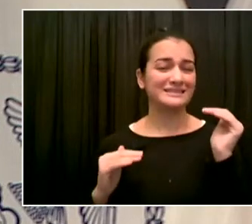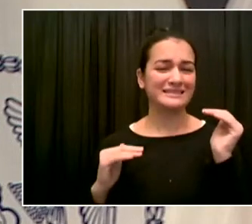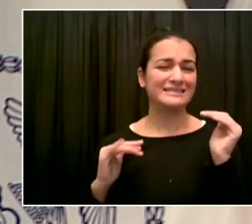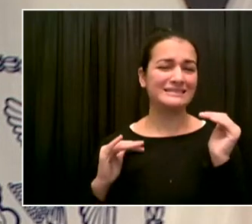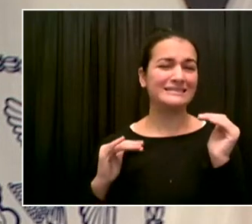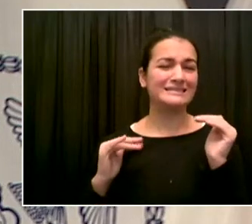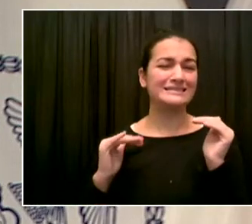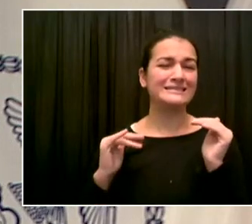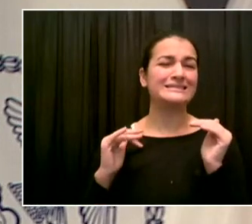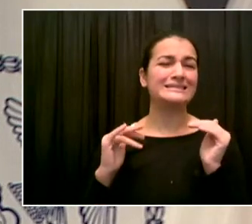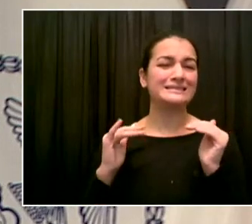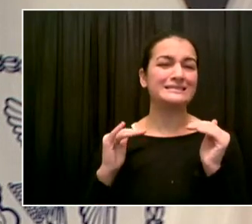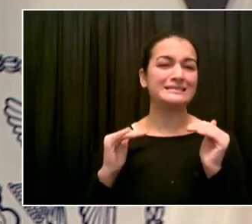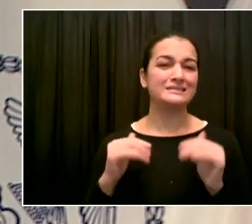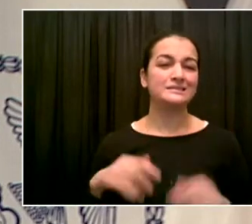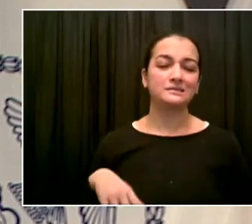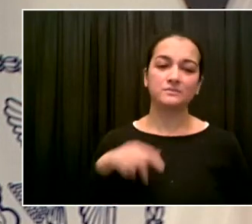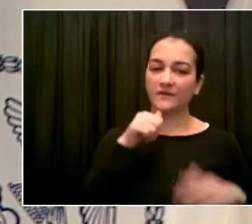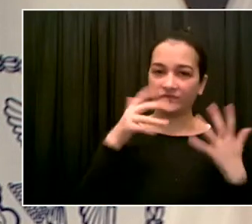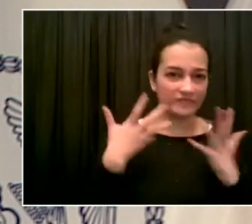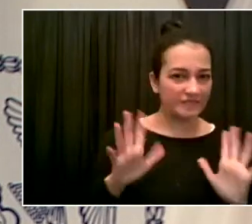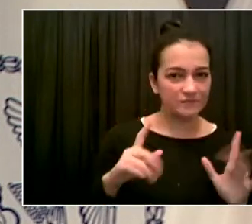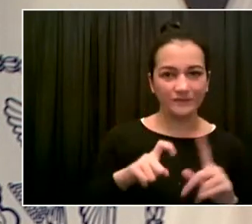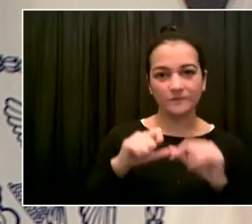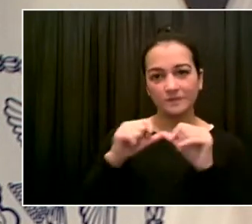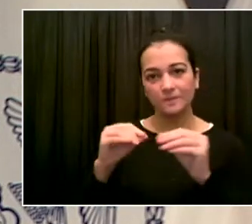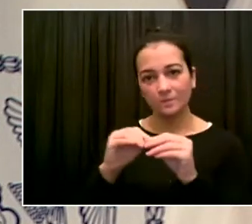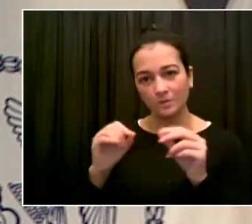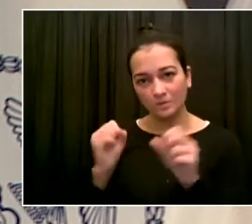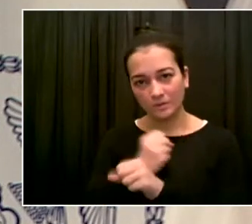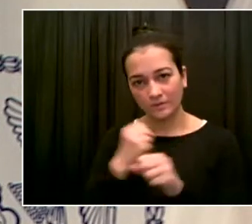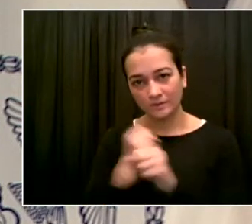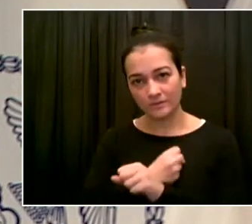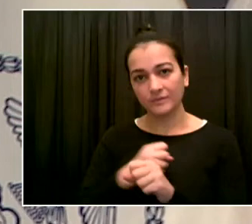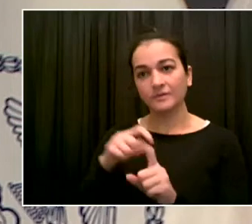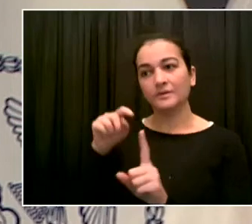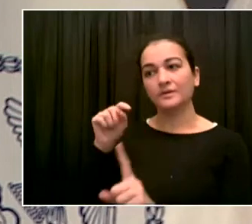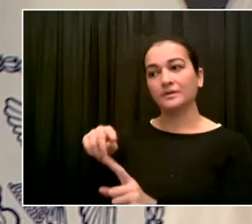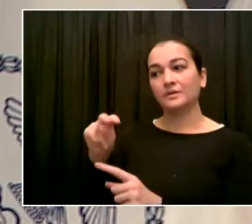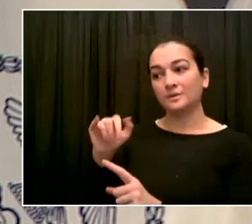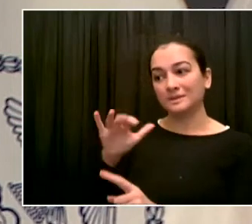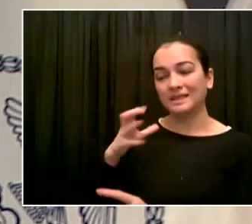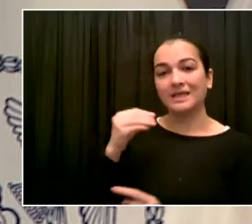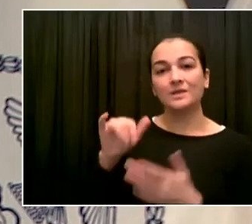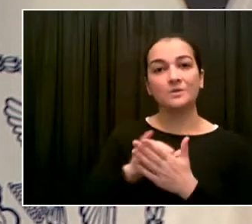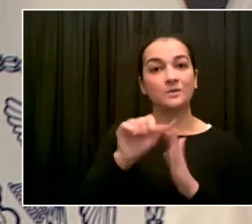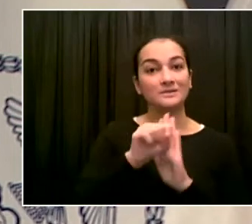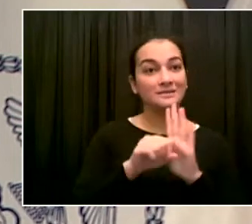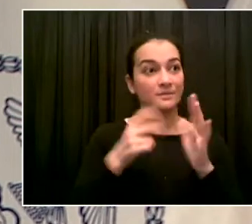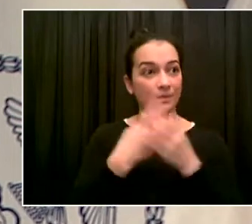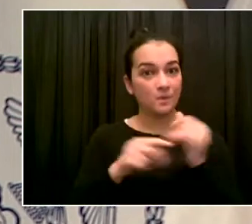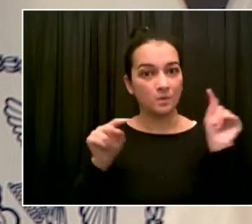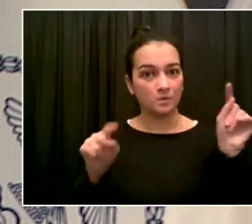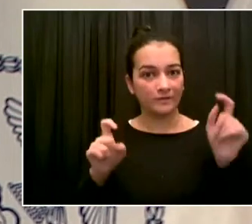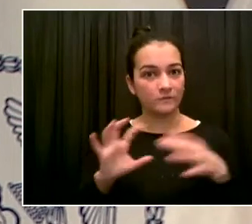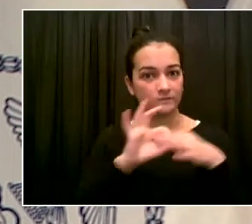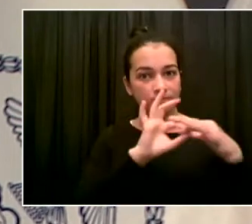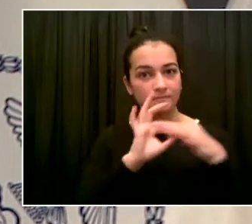THERE'S A LOT MORE TO DO. I PUT OUT THE PLAN LAST WEEK AND THERE'S A LOT MORE TO DO IN THE CITY AND